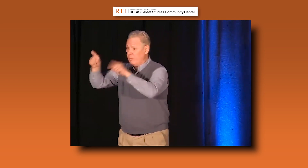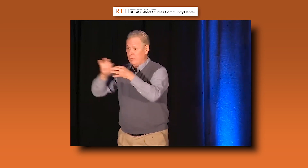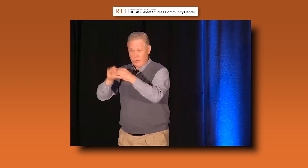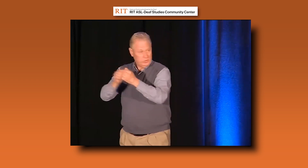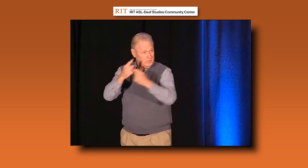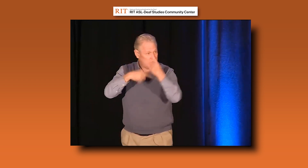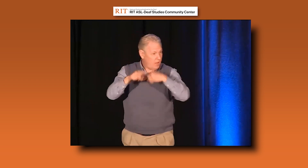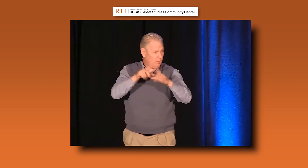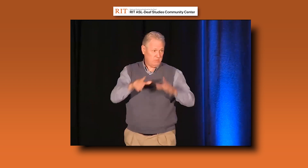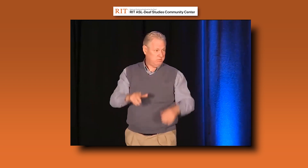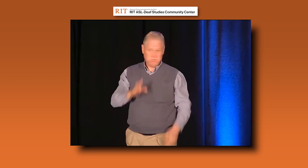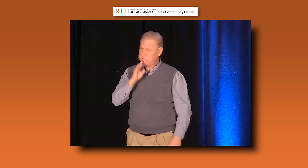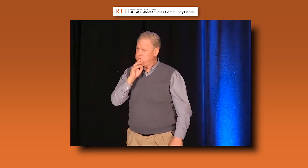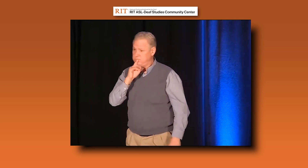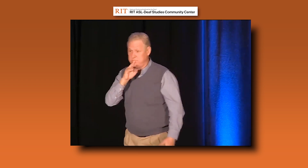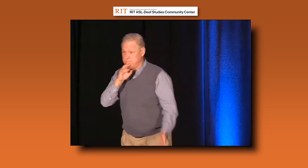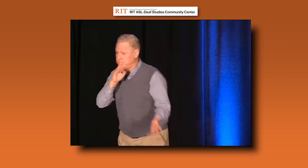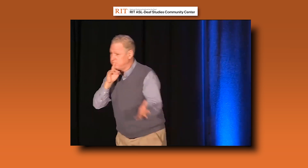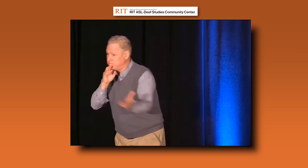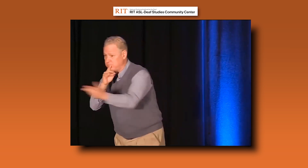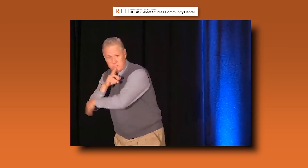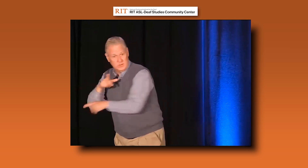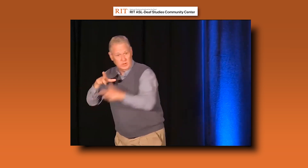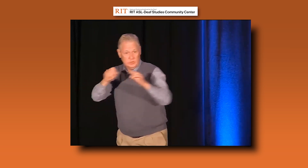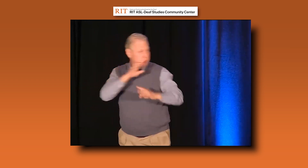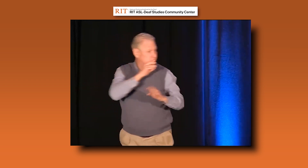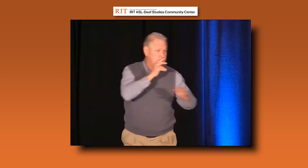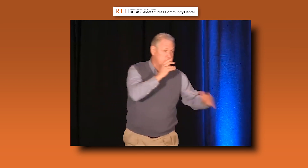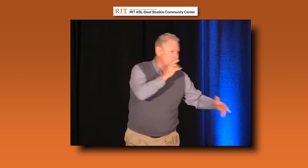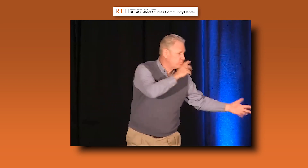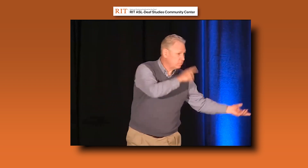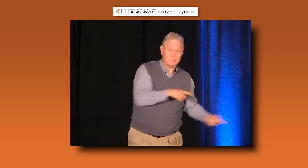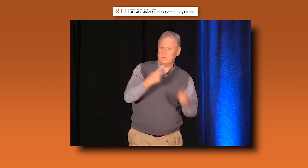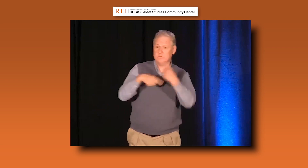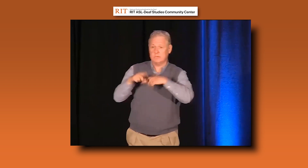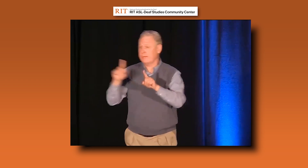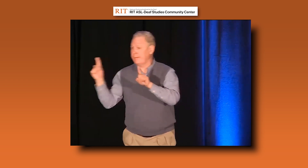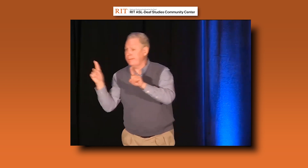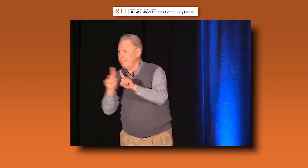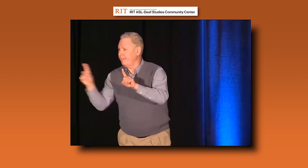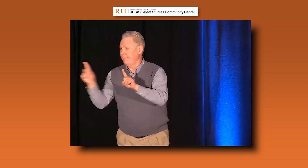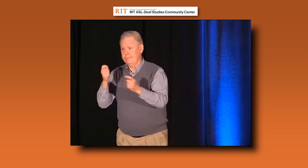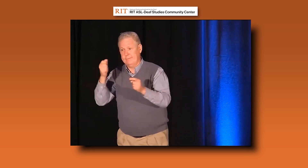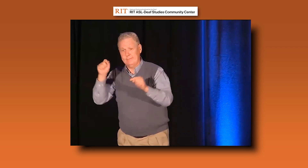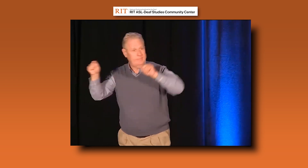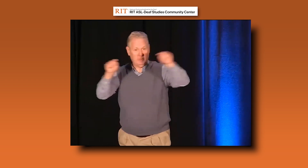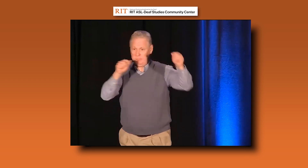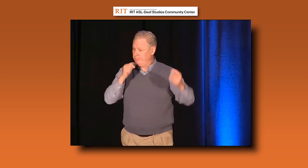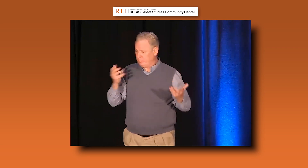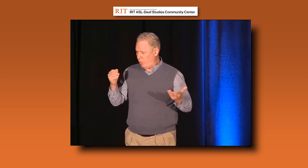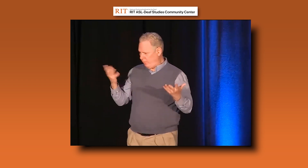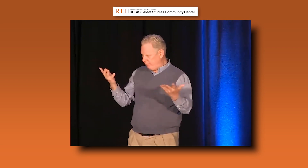Other conference people get up and speak English. It's always in English, and I have an interpreter with me because I use ASL.